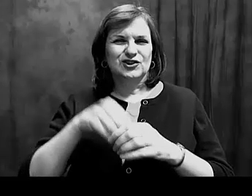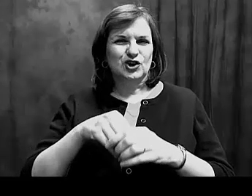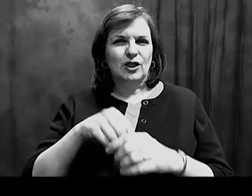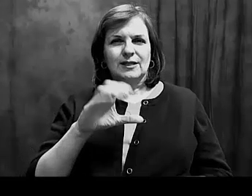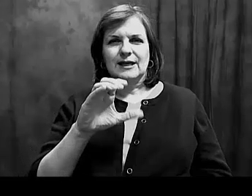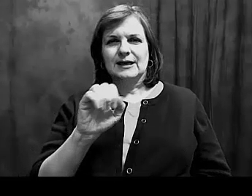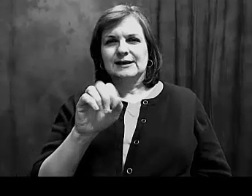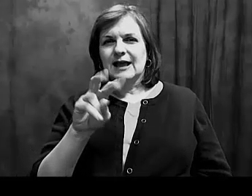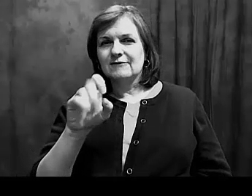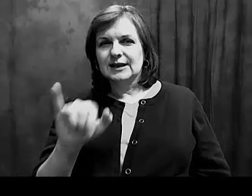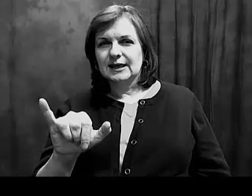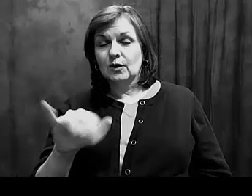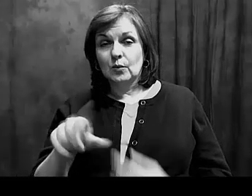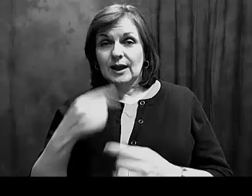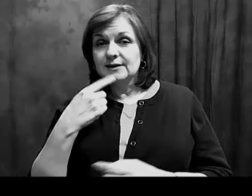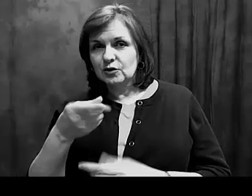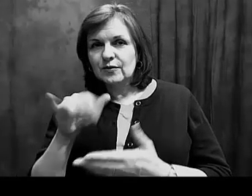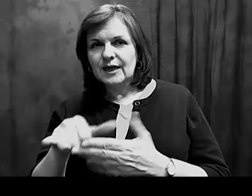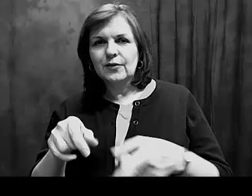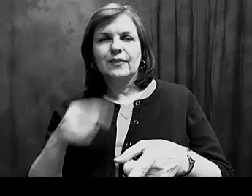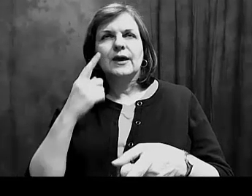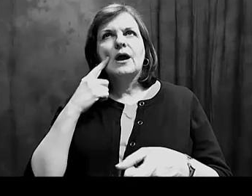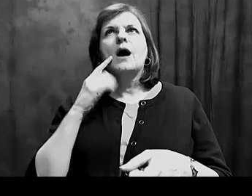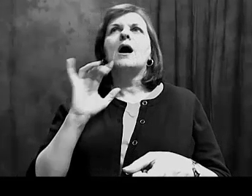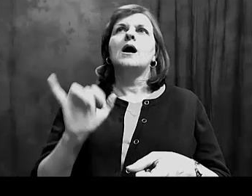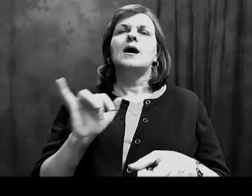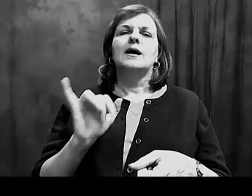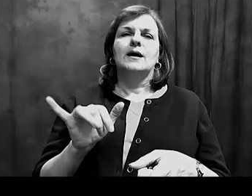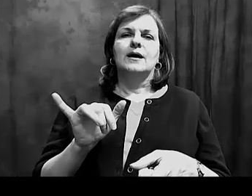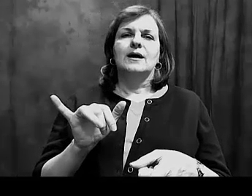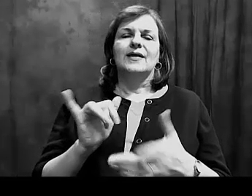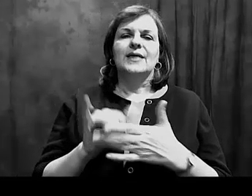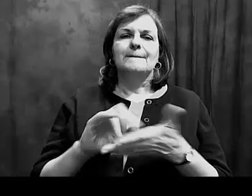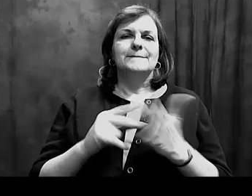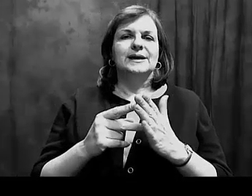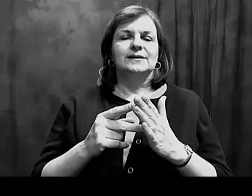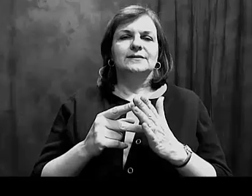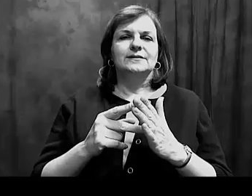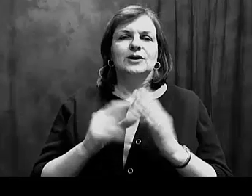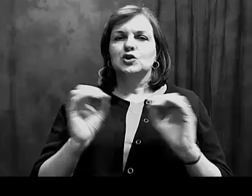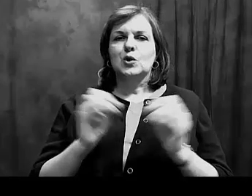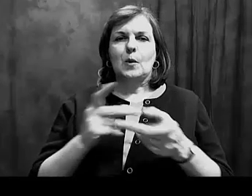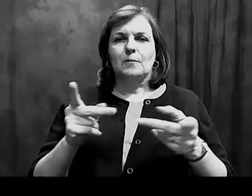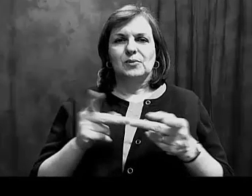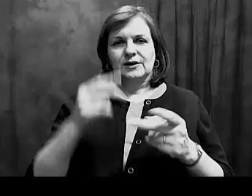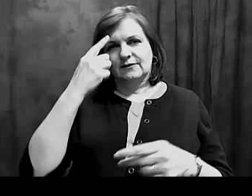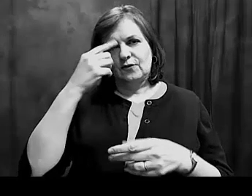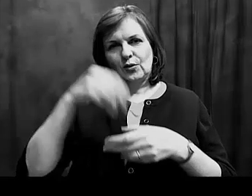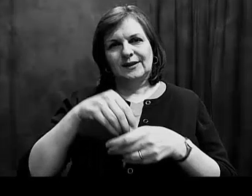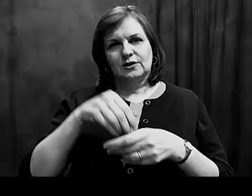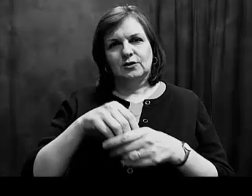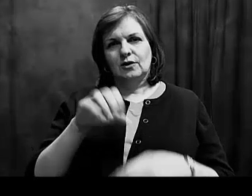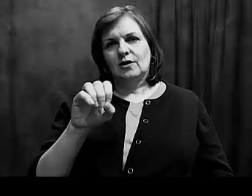so as soon as I tell you that you need to think OK that's no space for internal organs